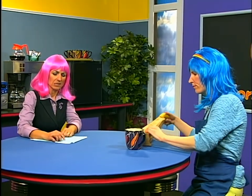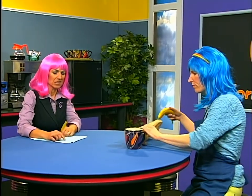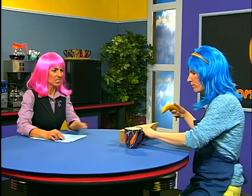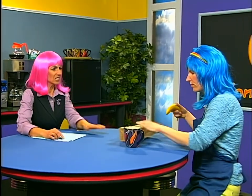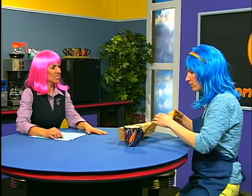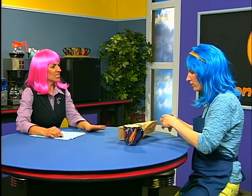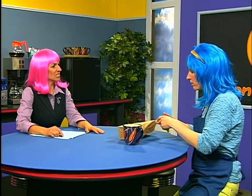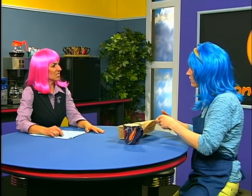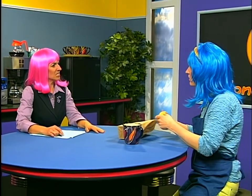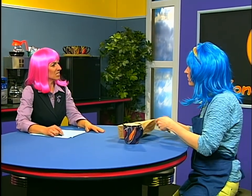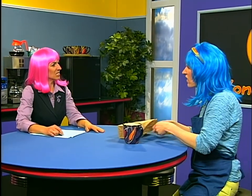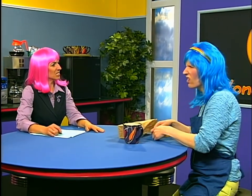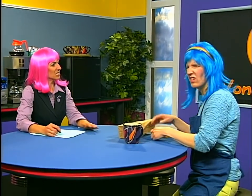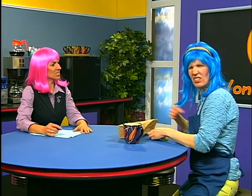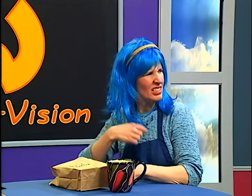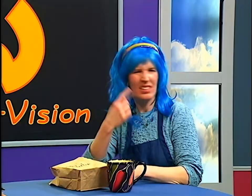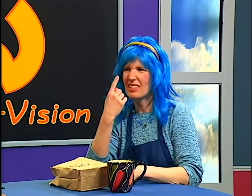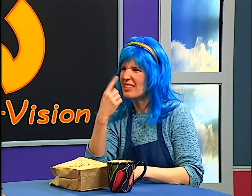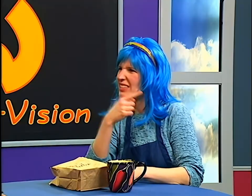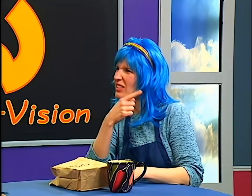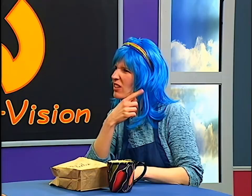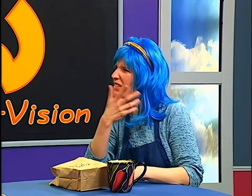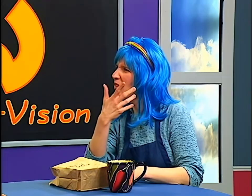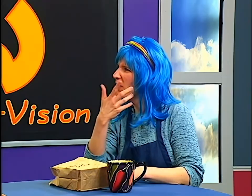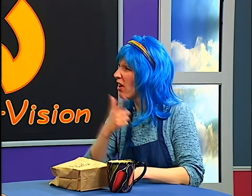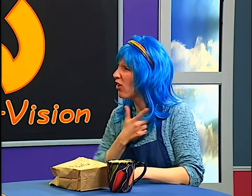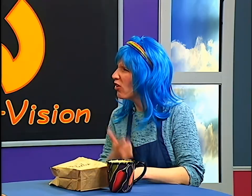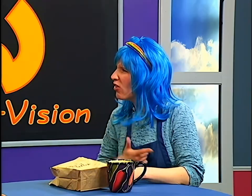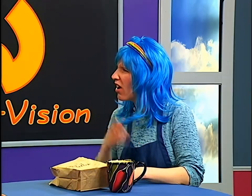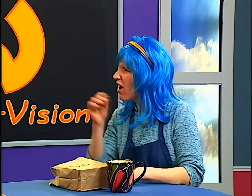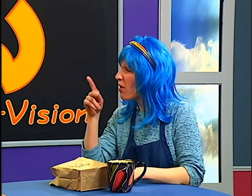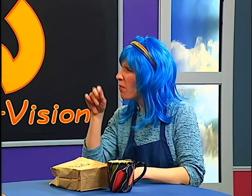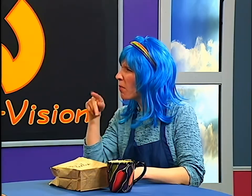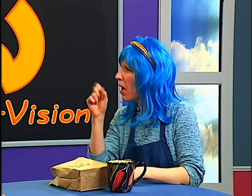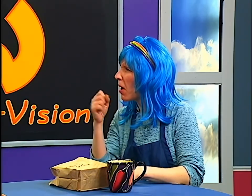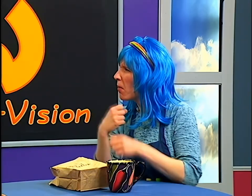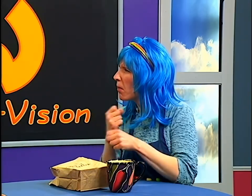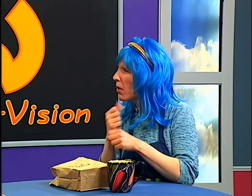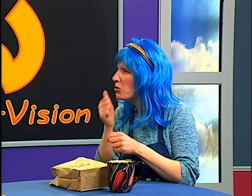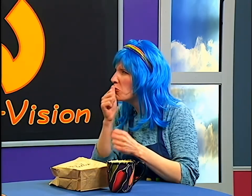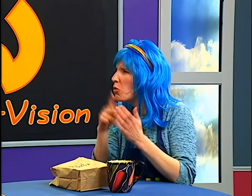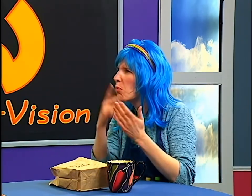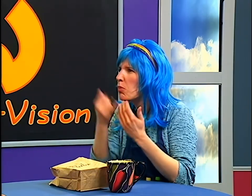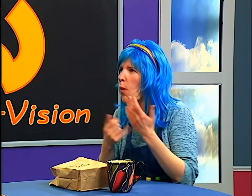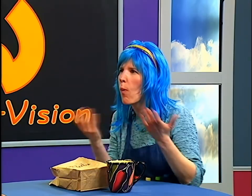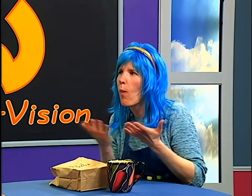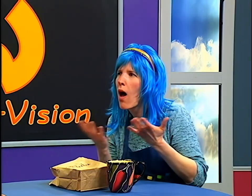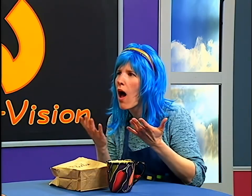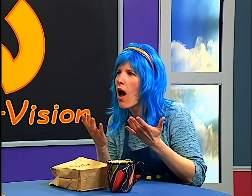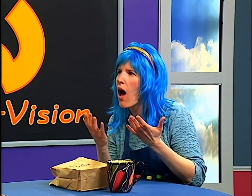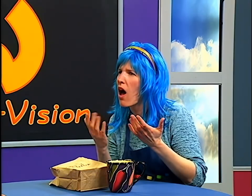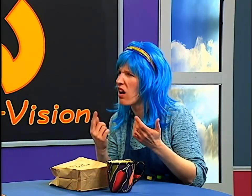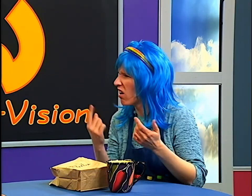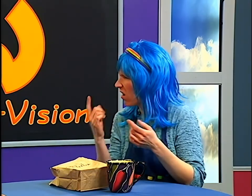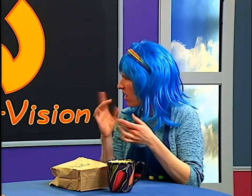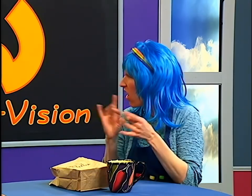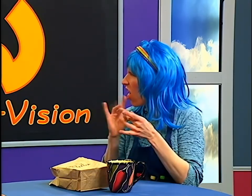THIS IS GREAT! CAN YOU FIX IT FOR ME NOW? SURE, SURE I CAN! LET'S GO, LET'S GO, COME ON, COME ON. COME ON.